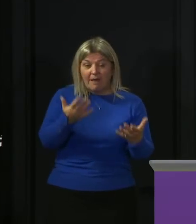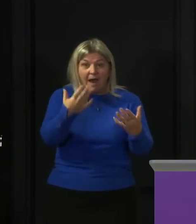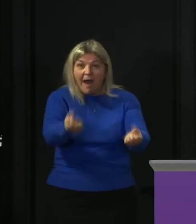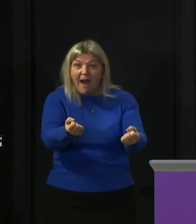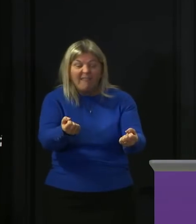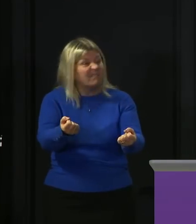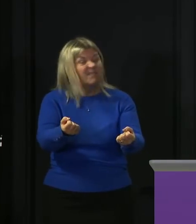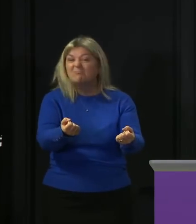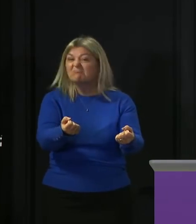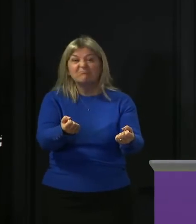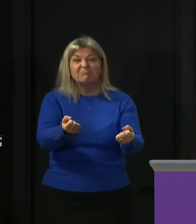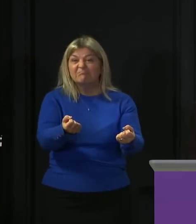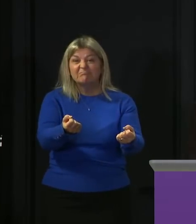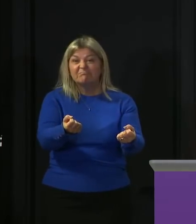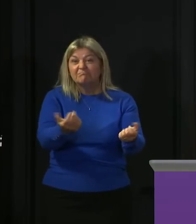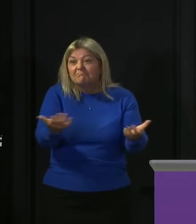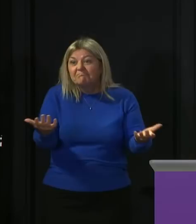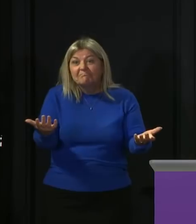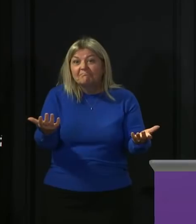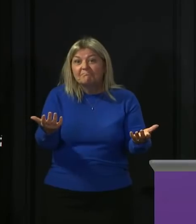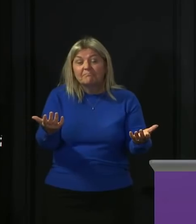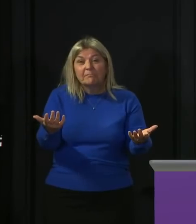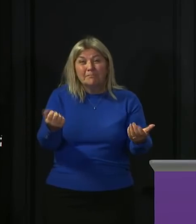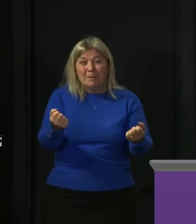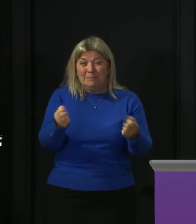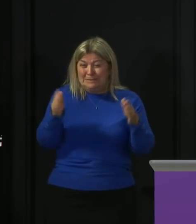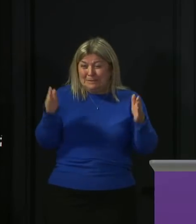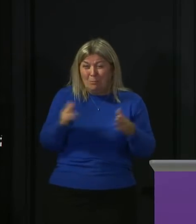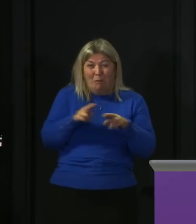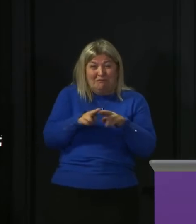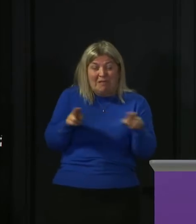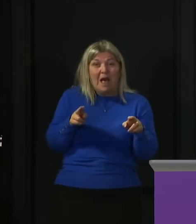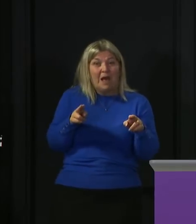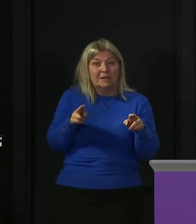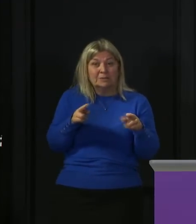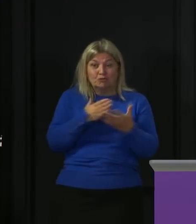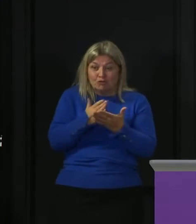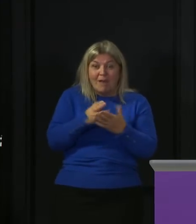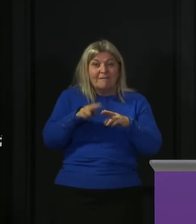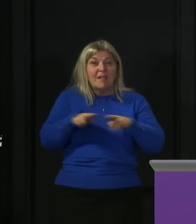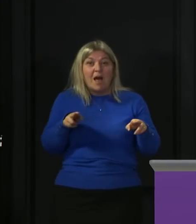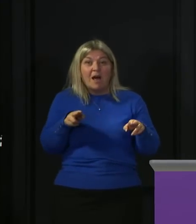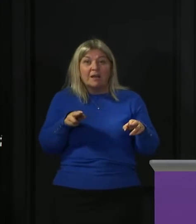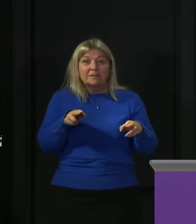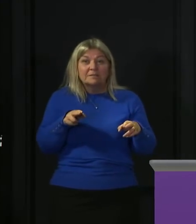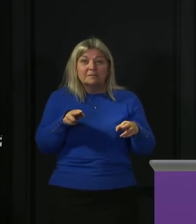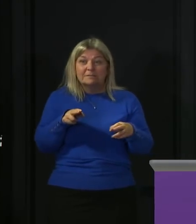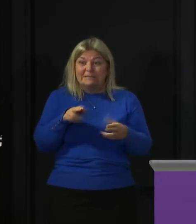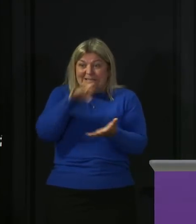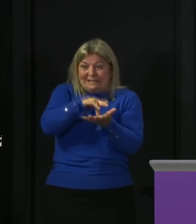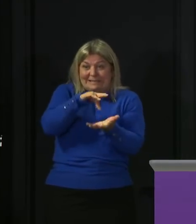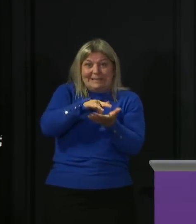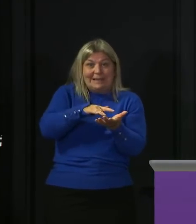symptoms. And they may live in really cramped accommodation in a city setting somewhere, so